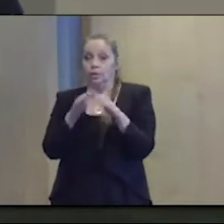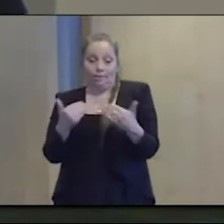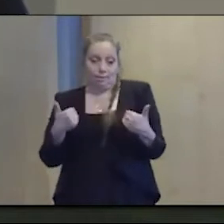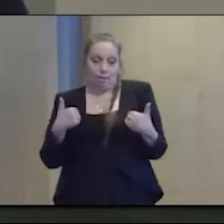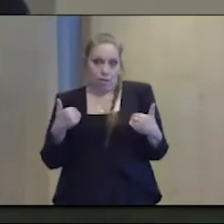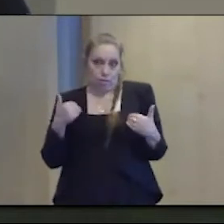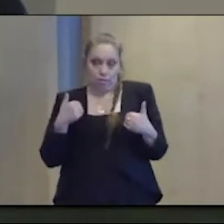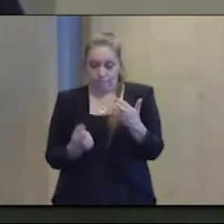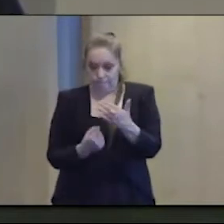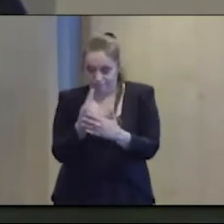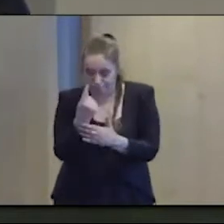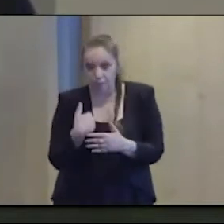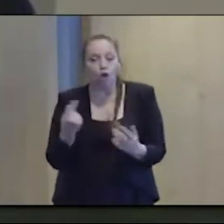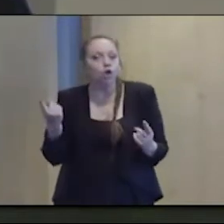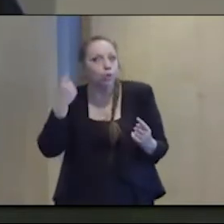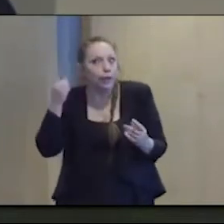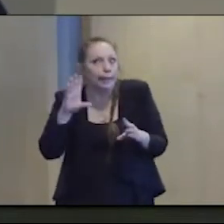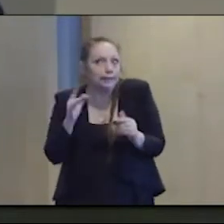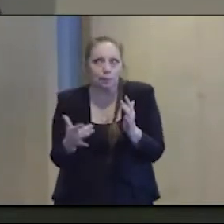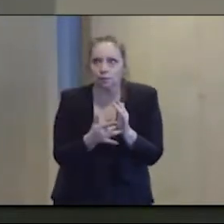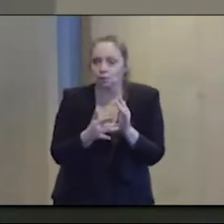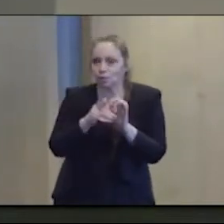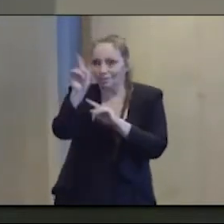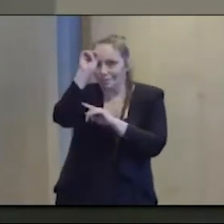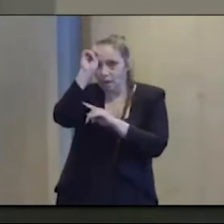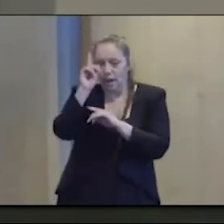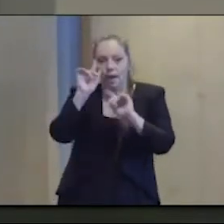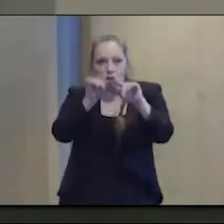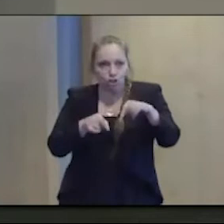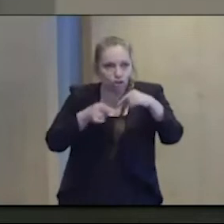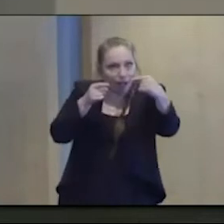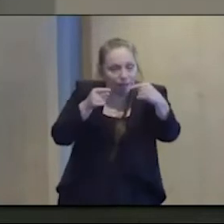you'll be hearing about some of these technologies today, and the challenges in implementing or